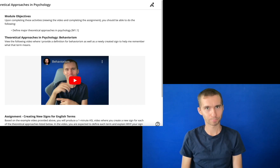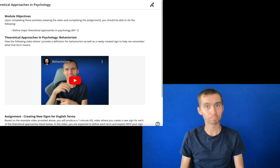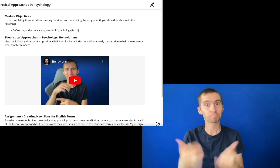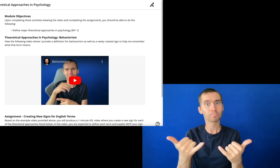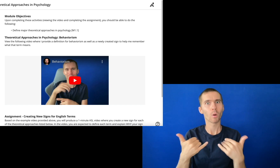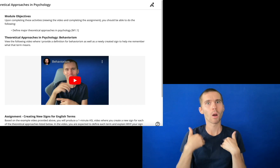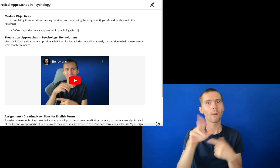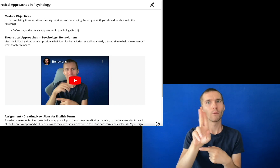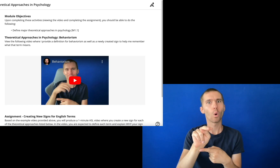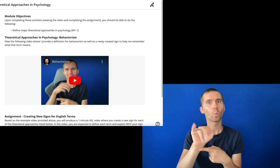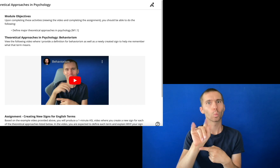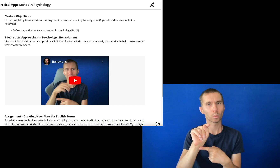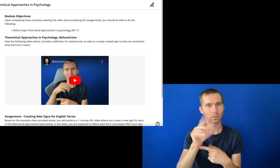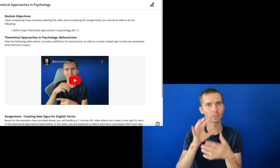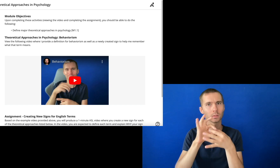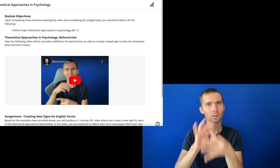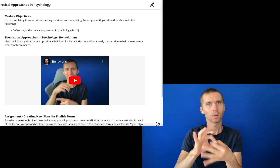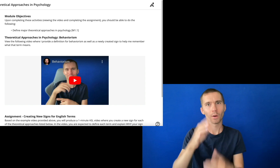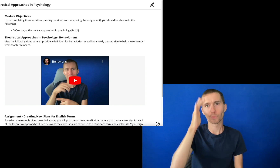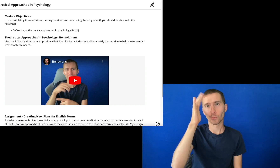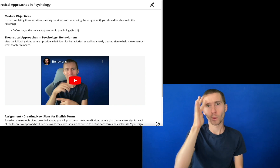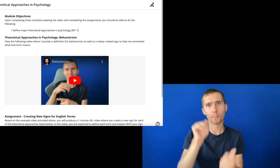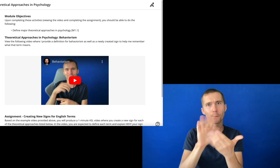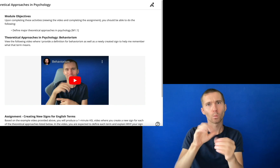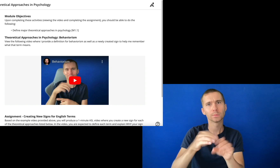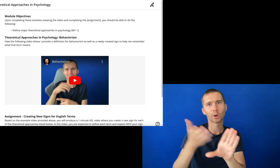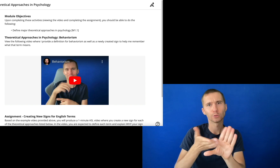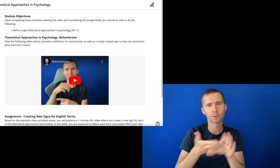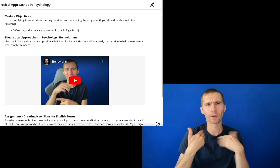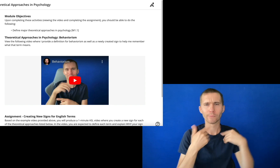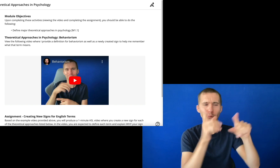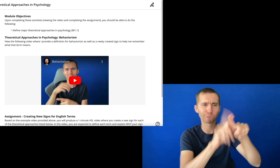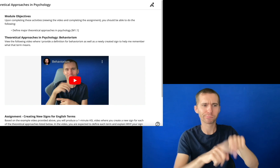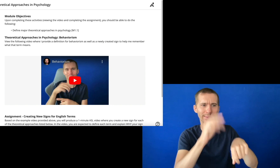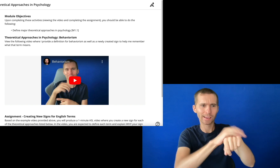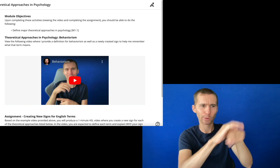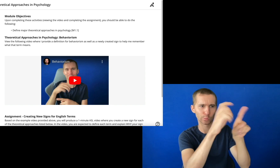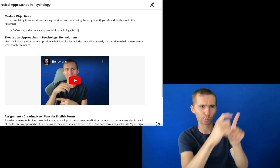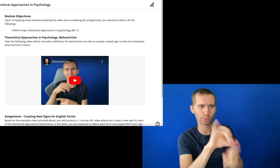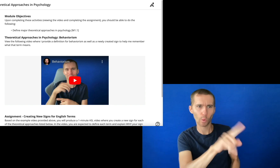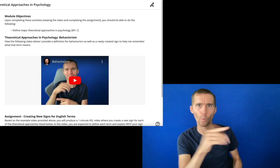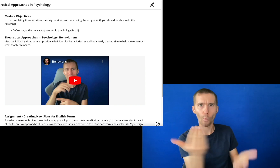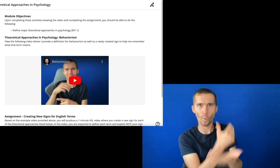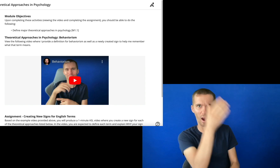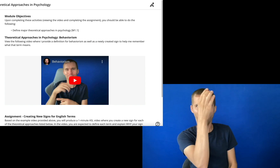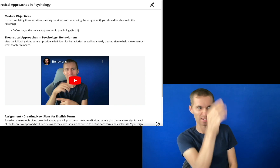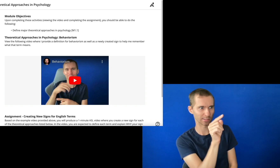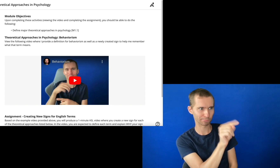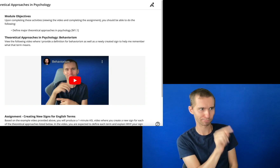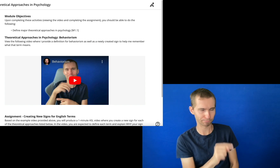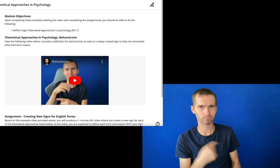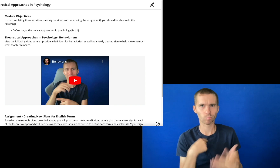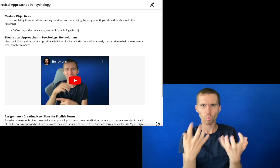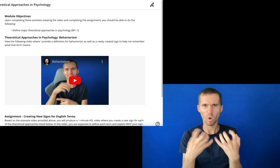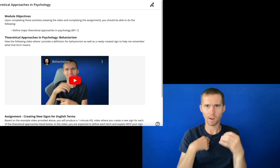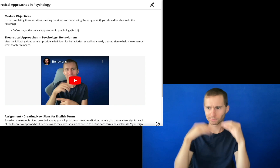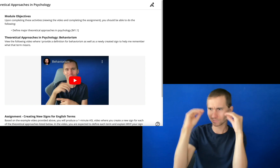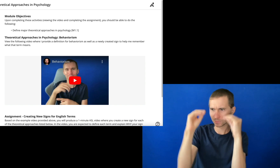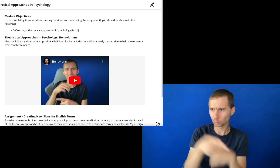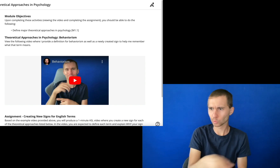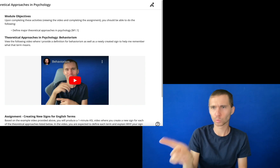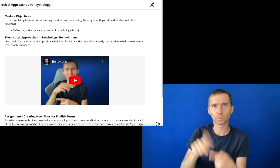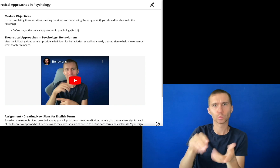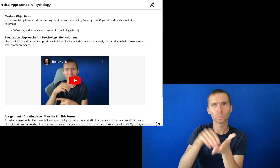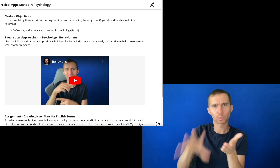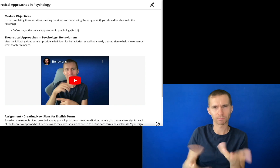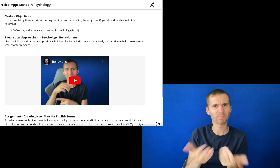There is a unit related to theoretical approaches in psychology. I have a list of English terms that I want to teach my students.